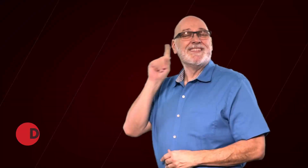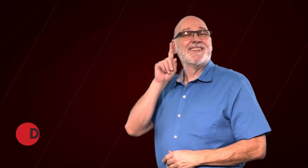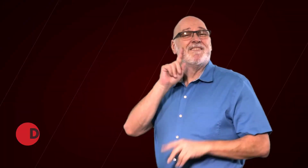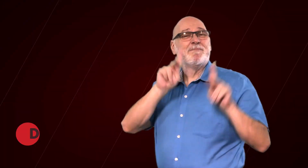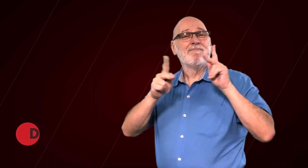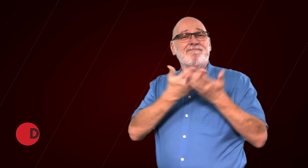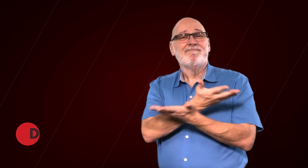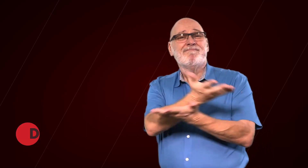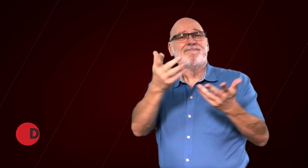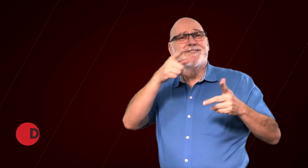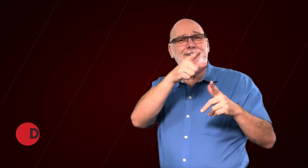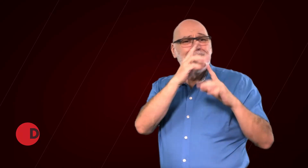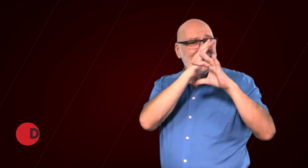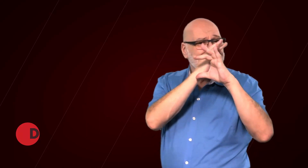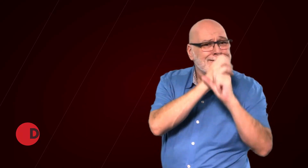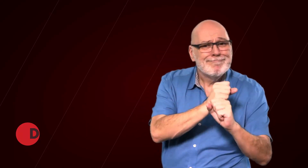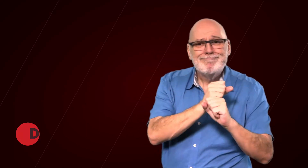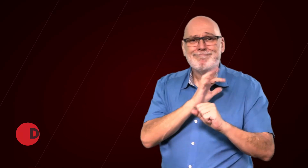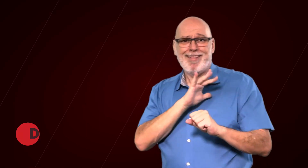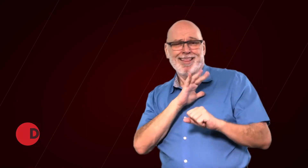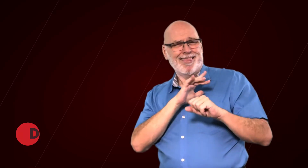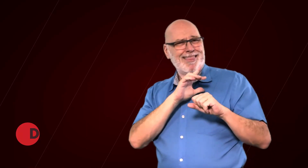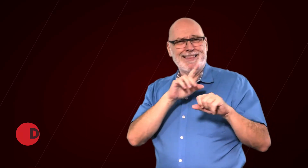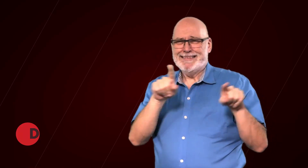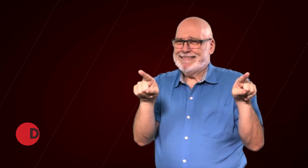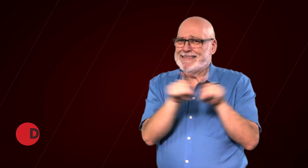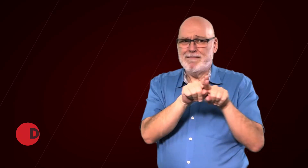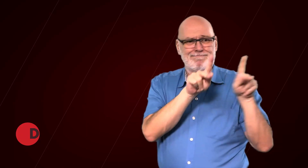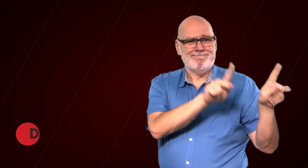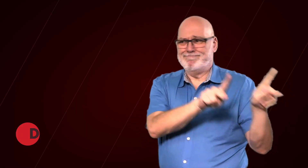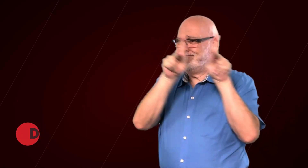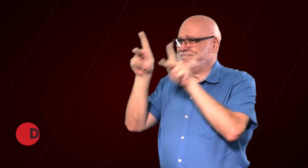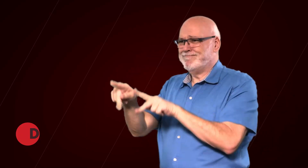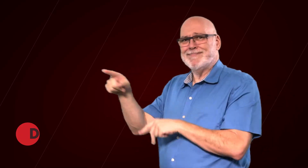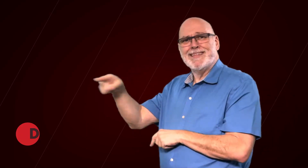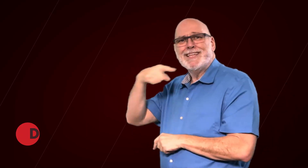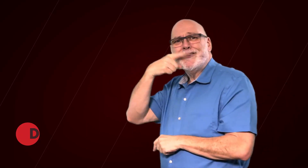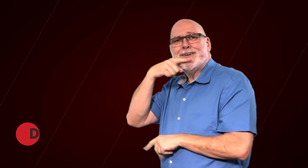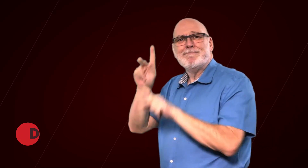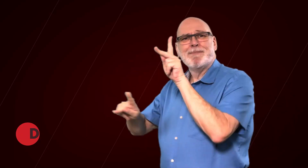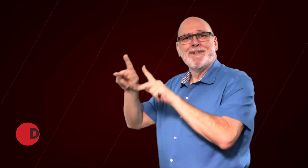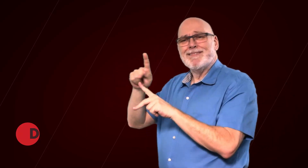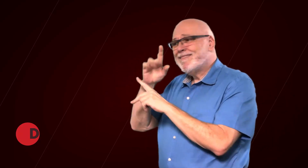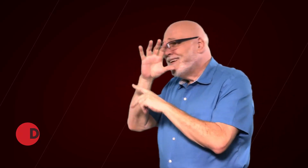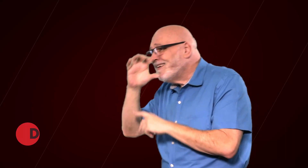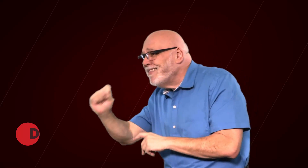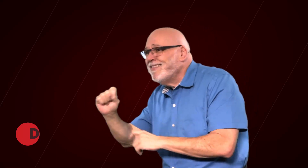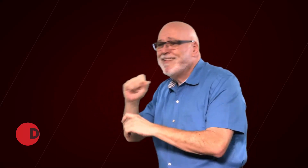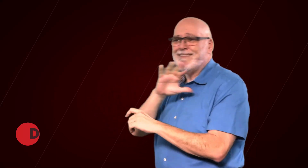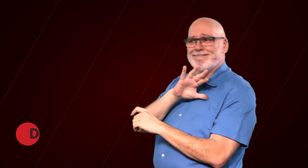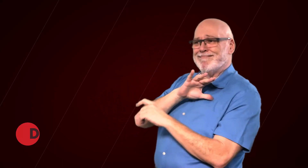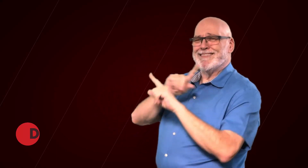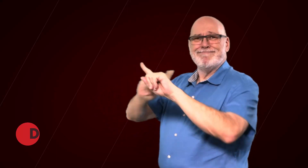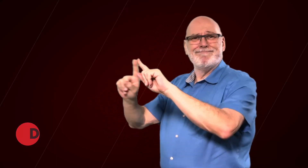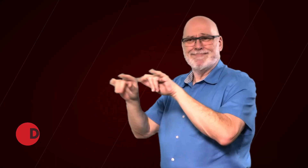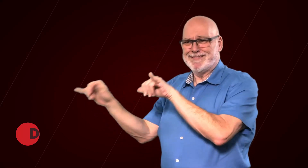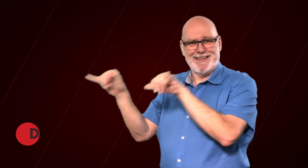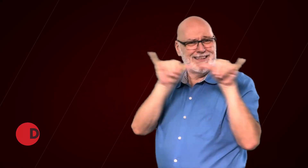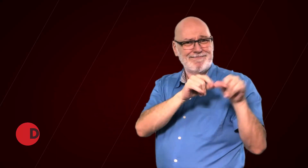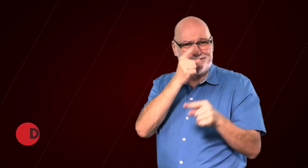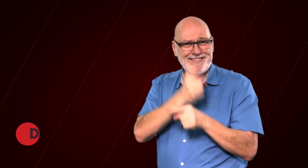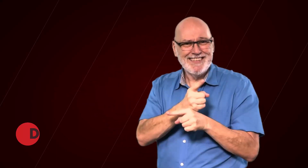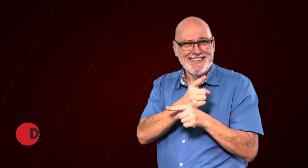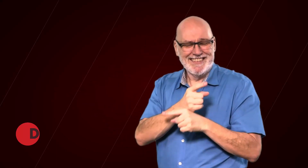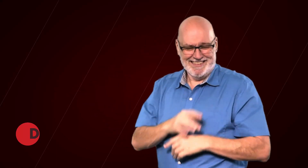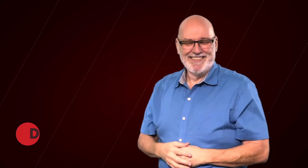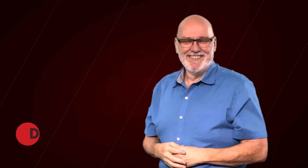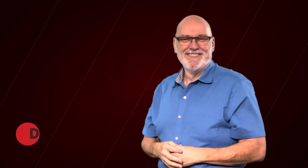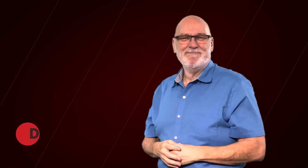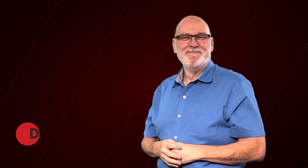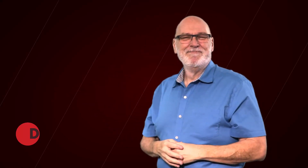[Anselmo]: People have the same interests as hearing people,